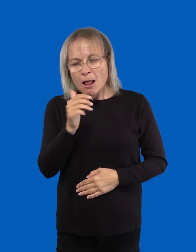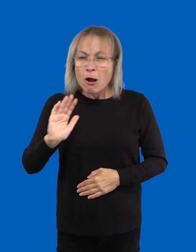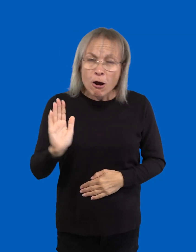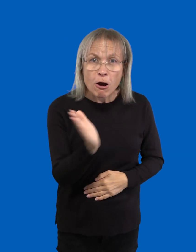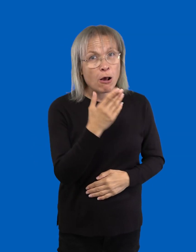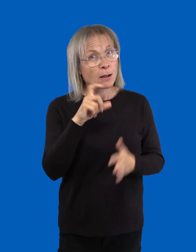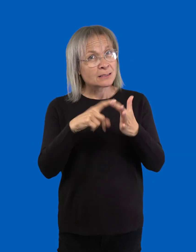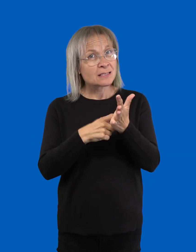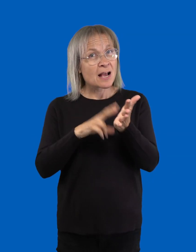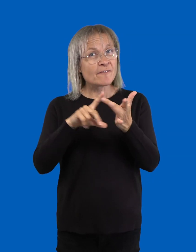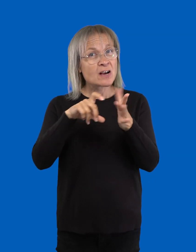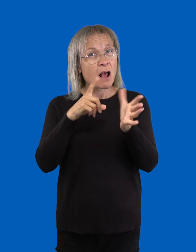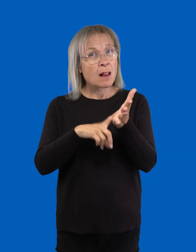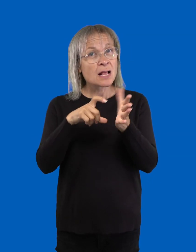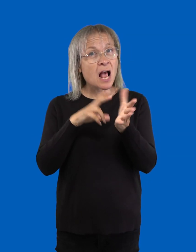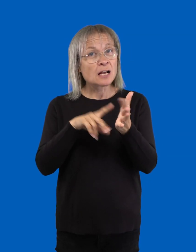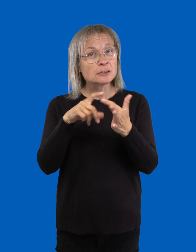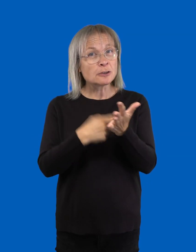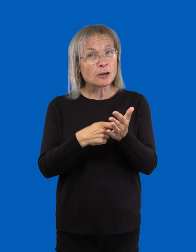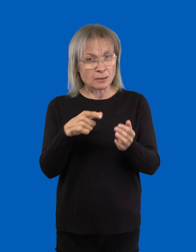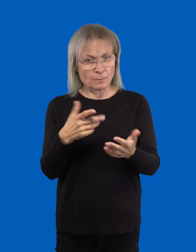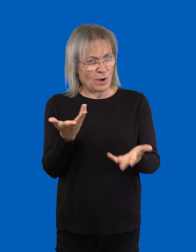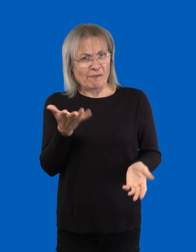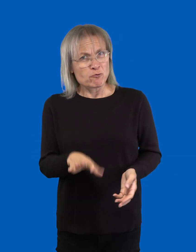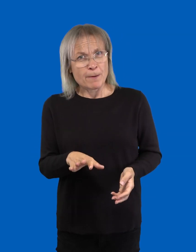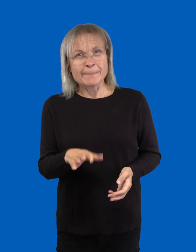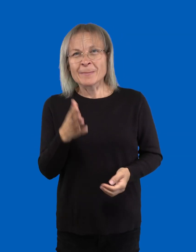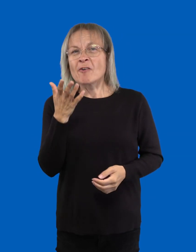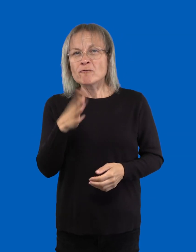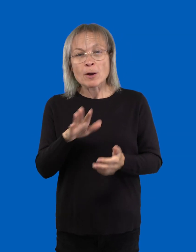Nearly all cervical cancers are caused by high-risk types of HPV.